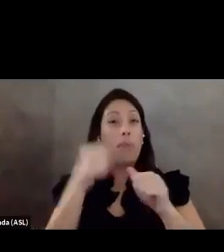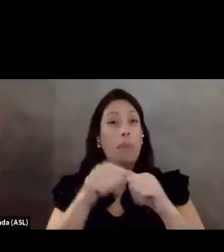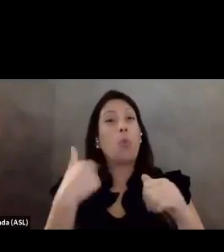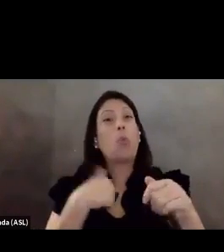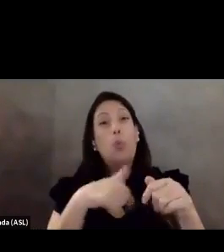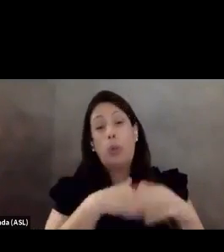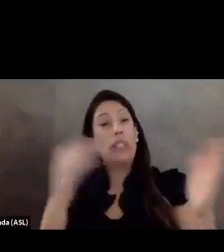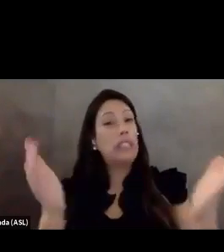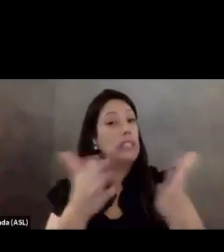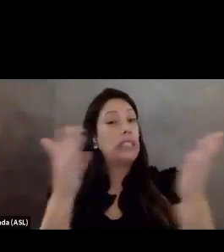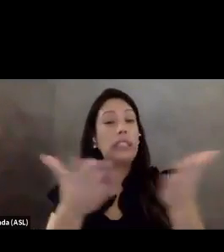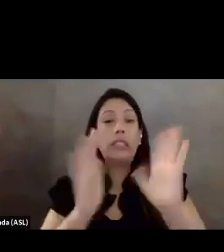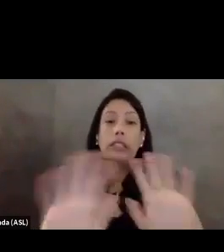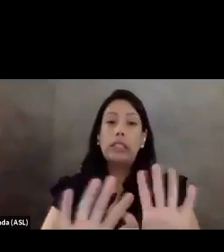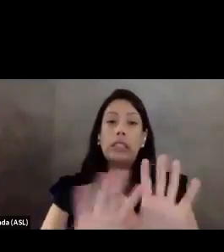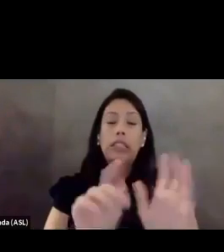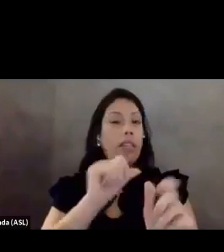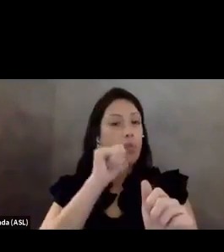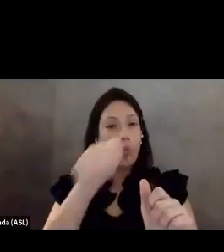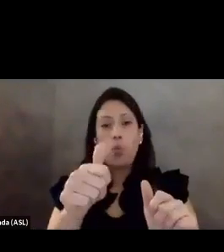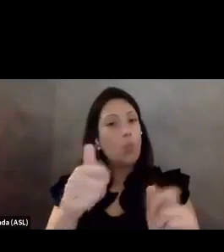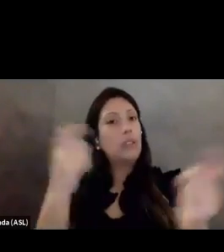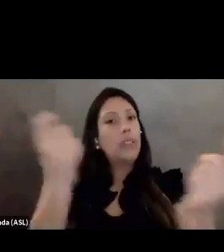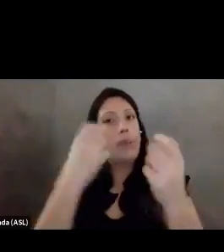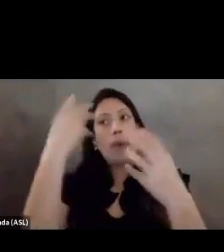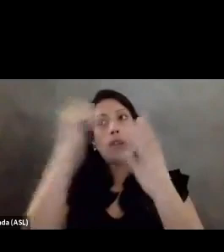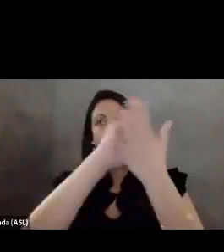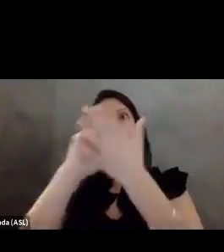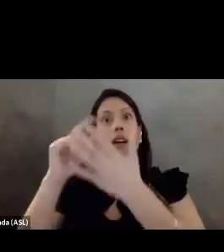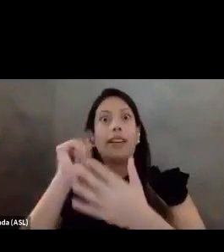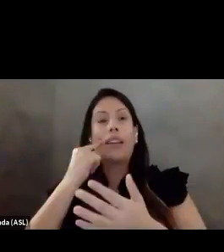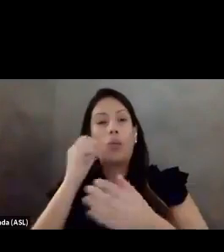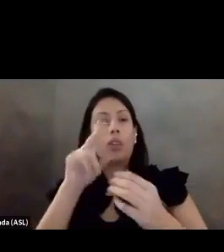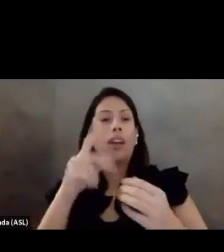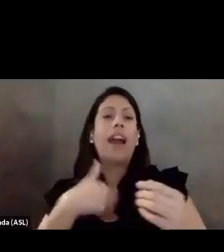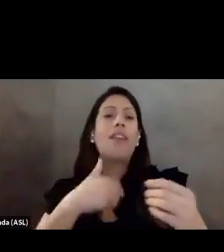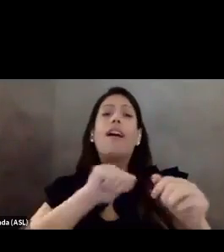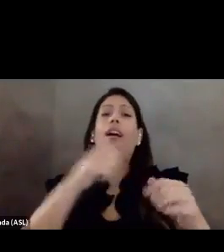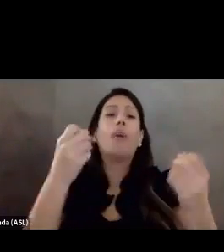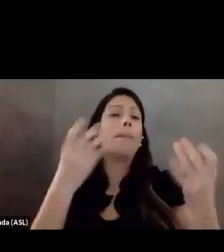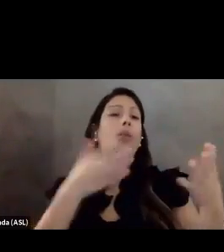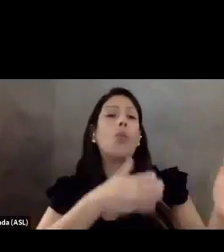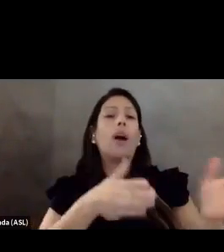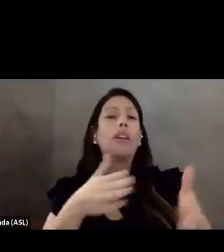are many ways to enjoy these holidays safely for Halloween door to door trick or